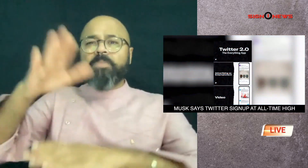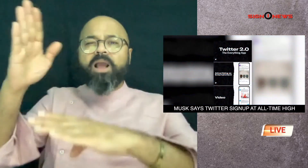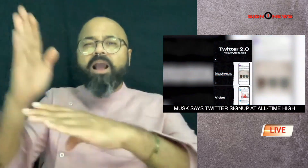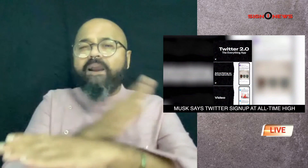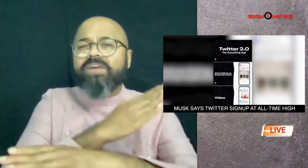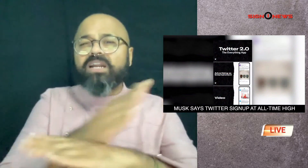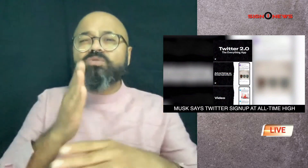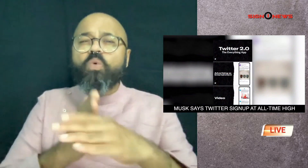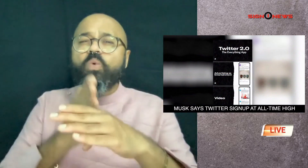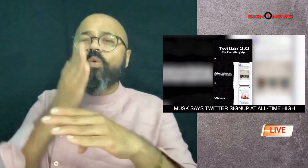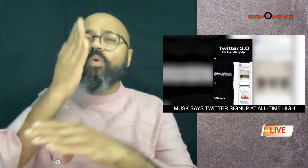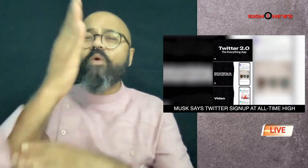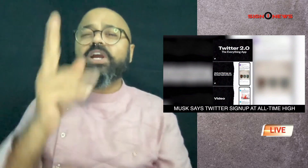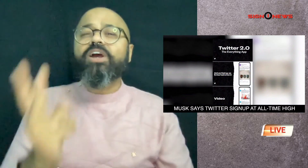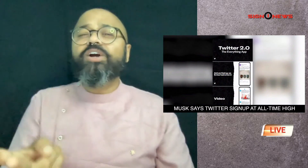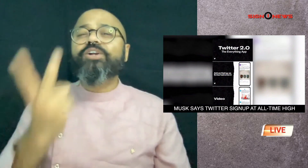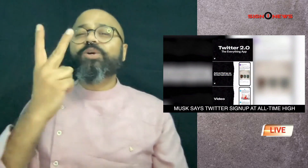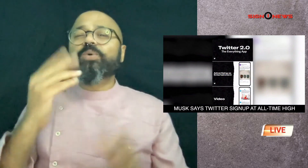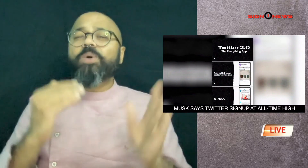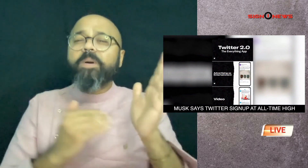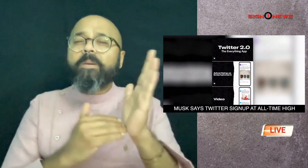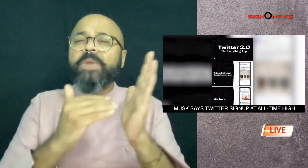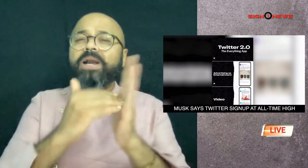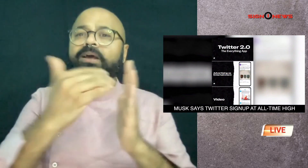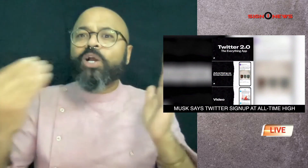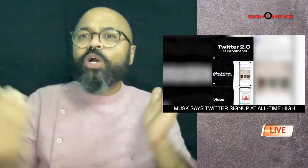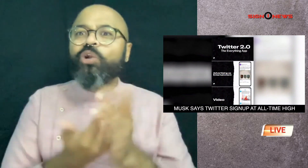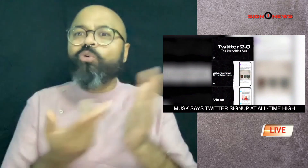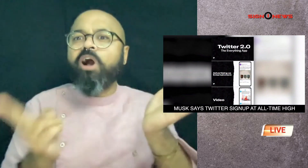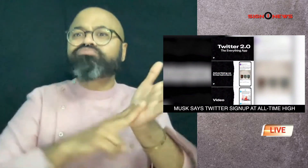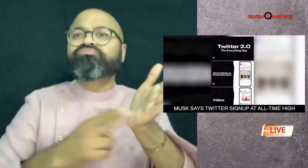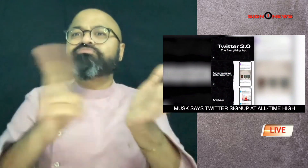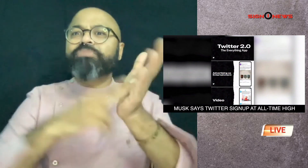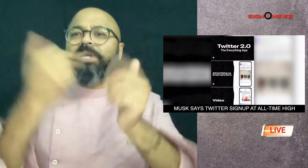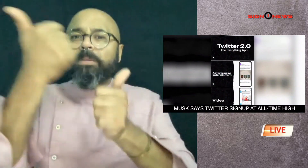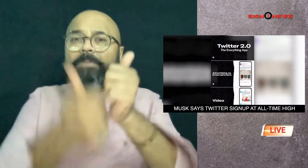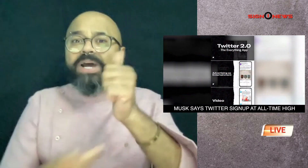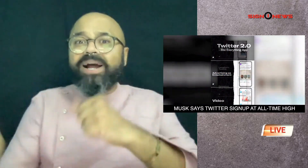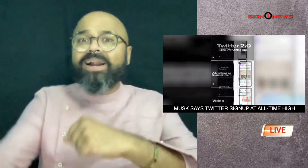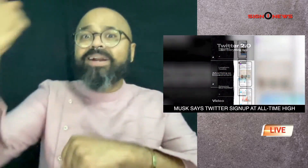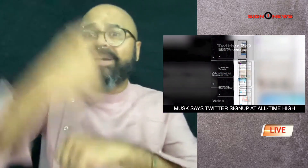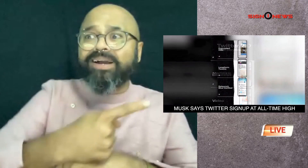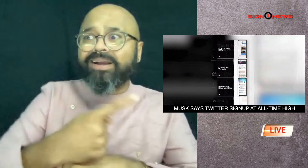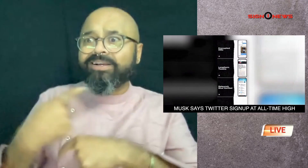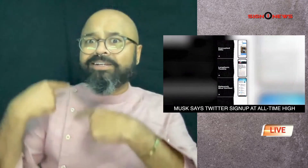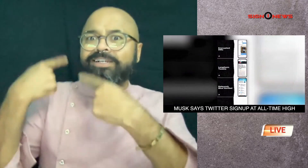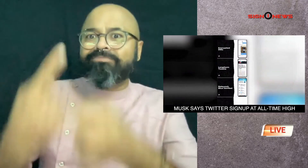he says the platform is averaging over 2 million new sign-ups per day in the last